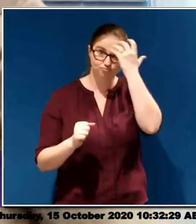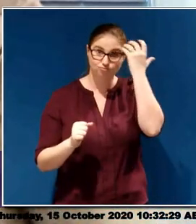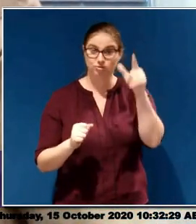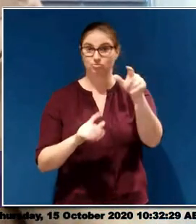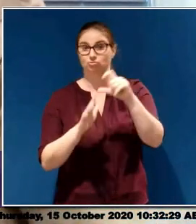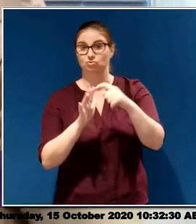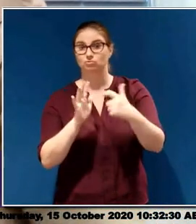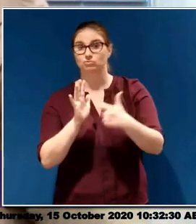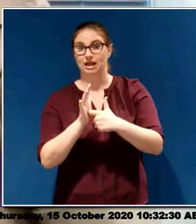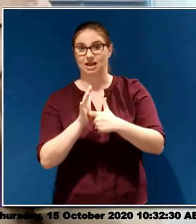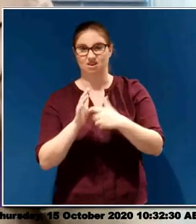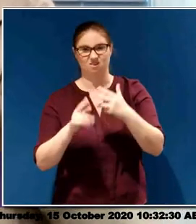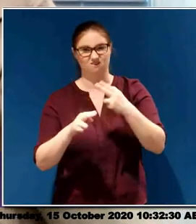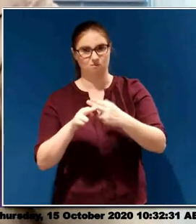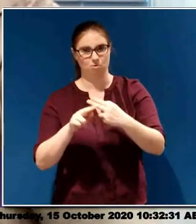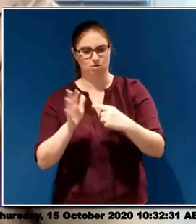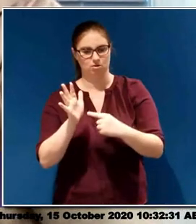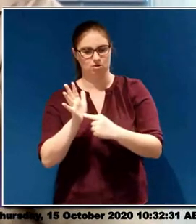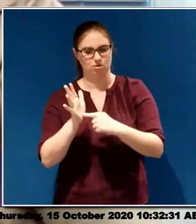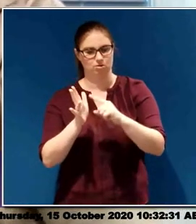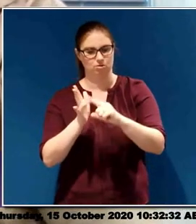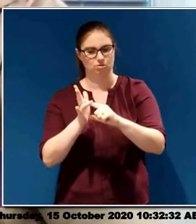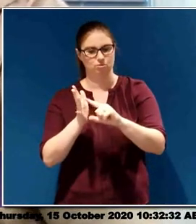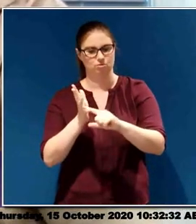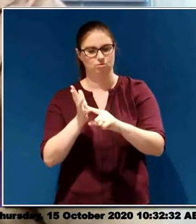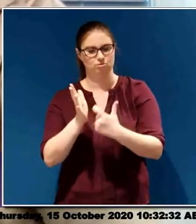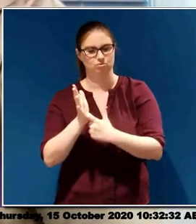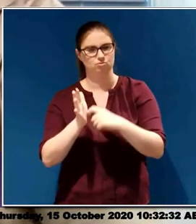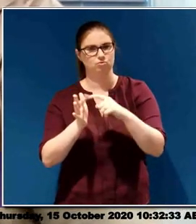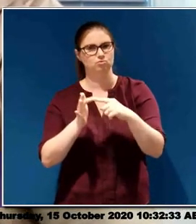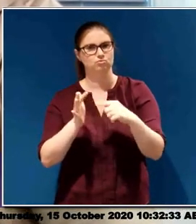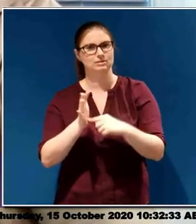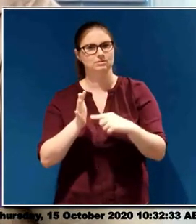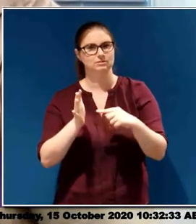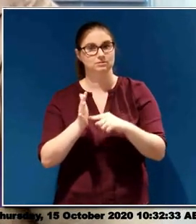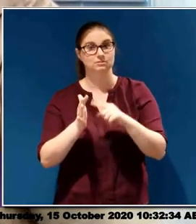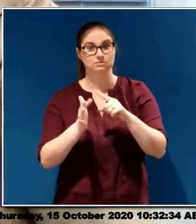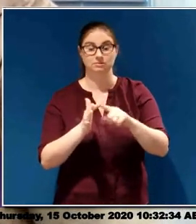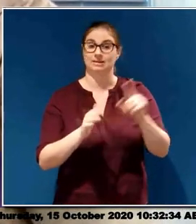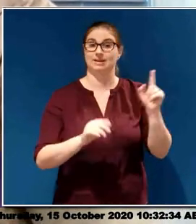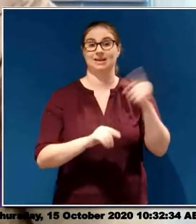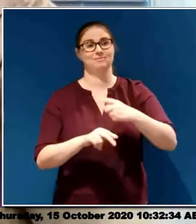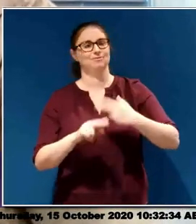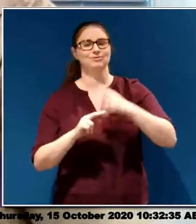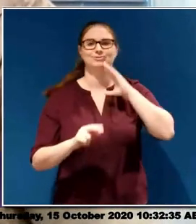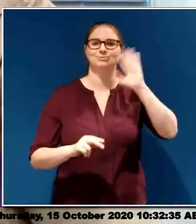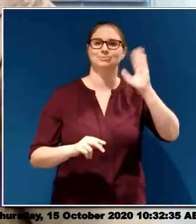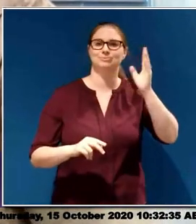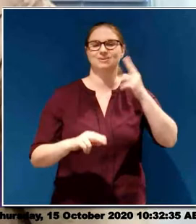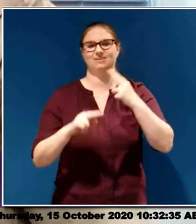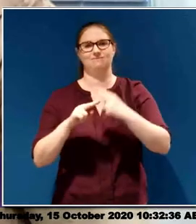for a deep brain stimulation session, so I went to that so I could meet this